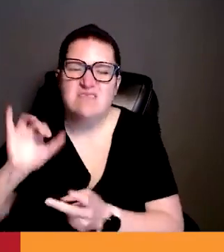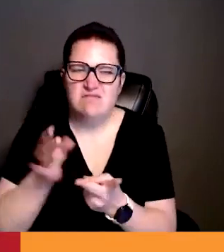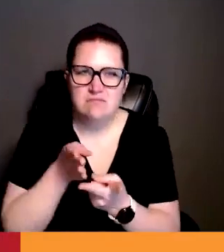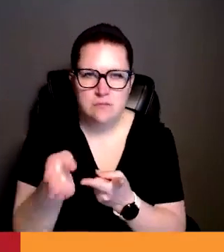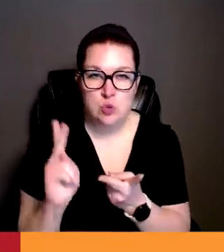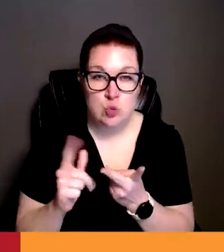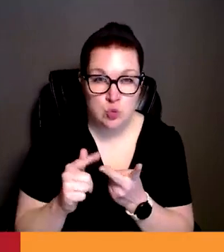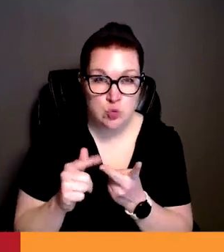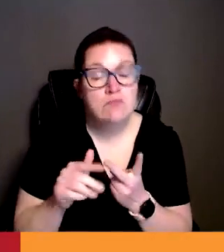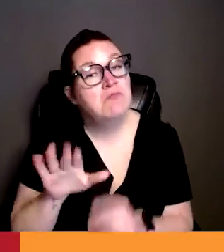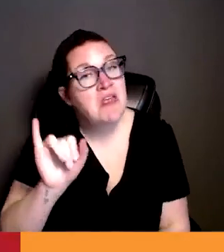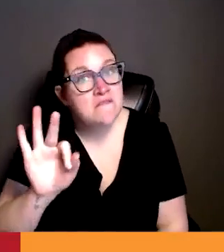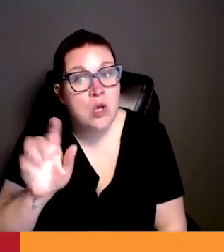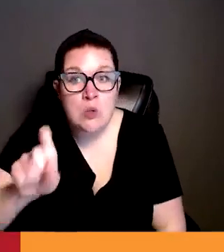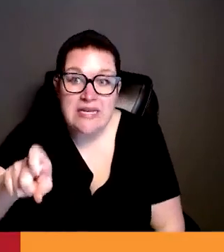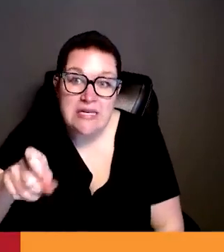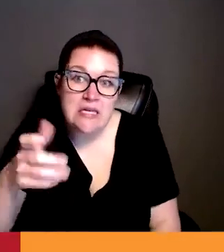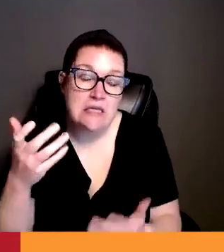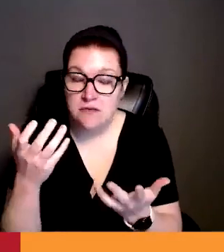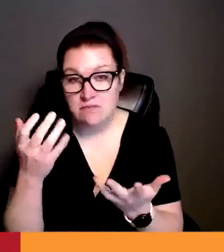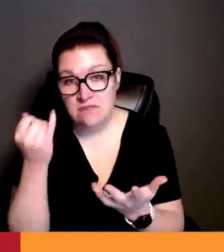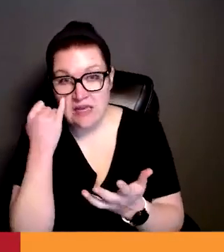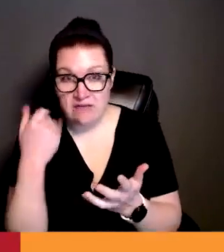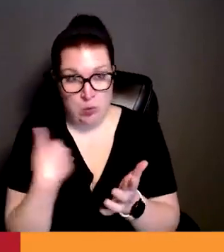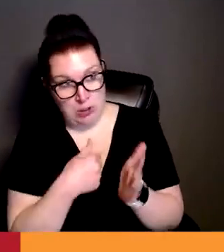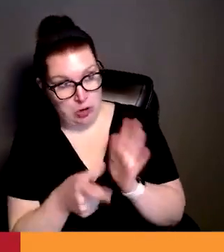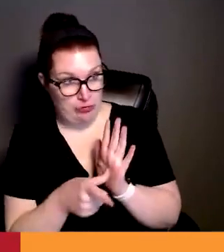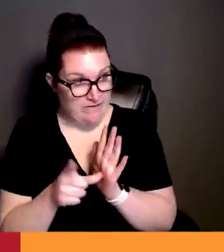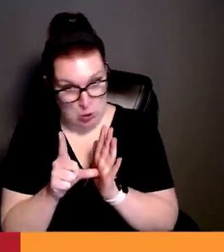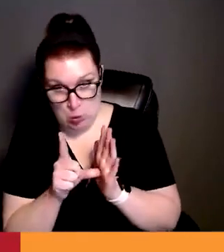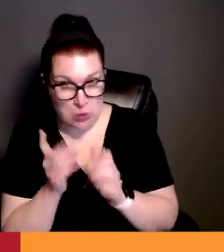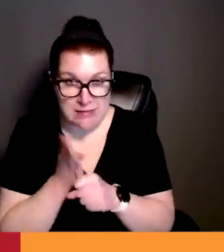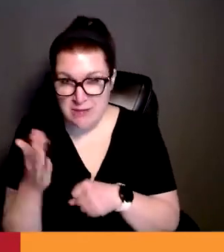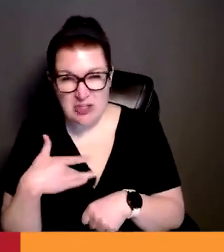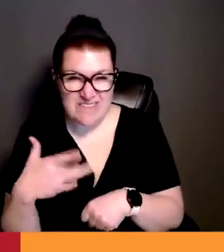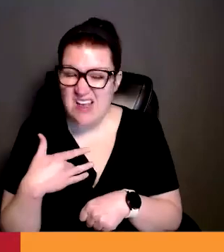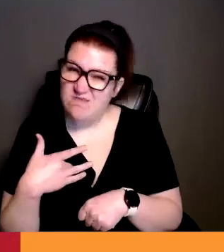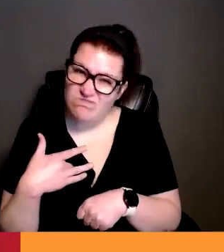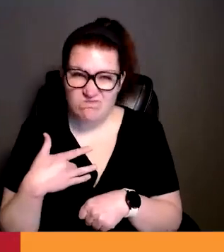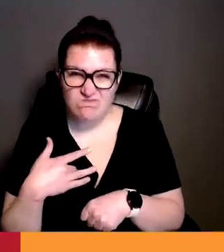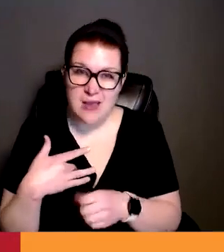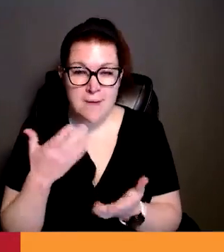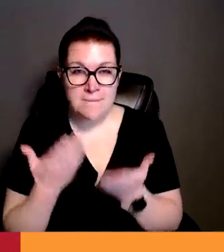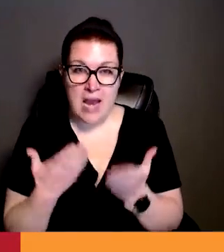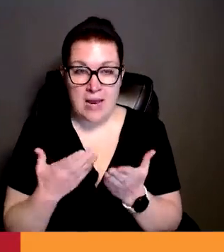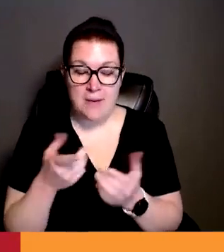And if needed, if we review the submission and think that perhaps you've, submitted in track one